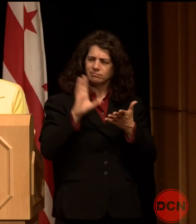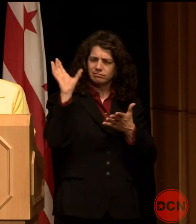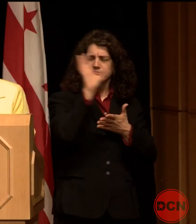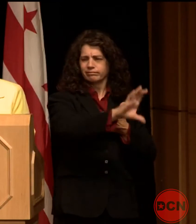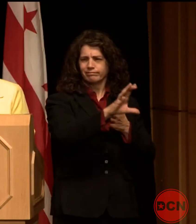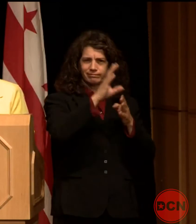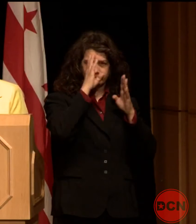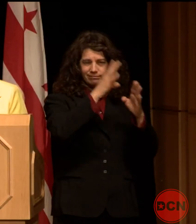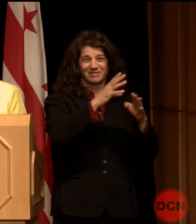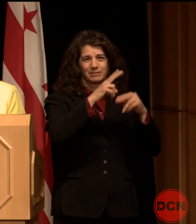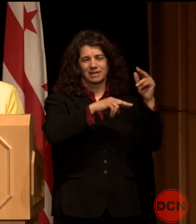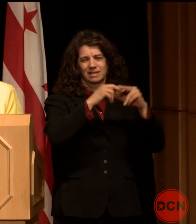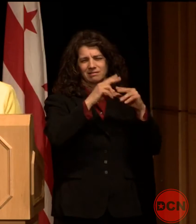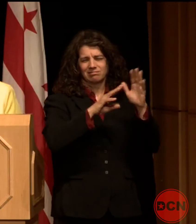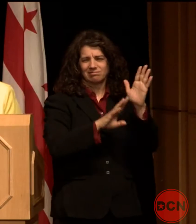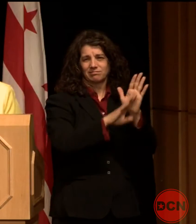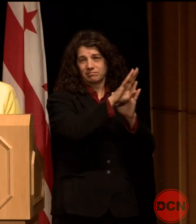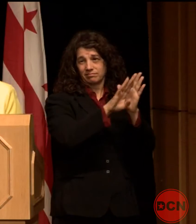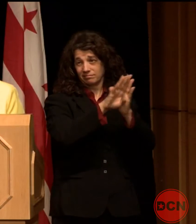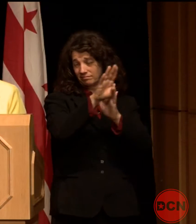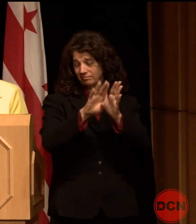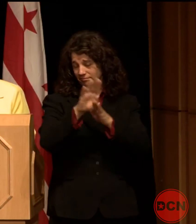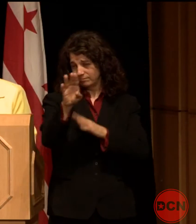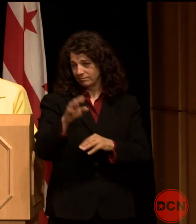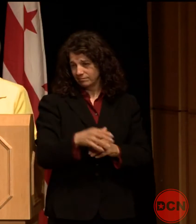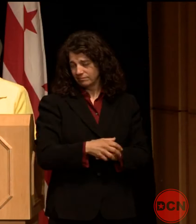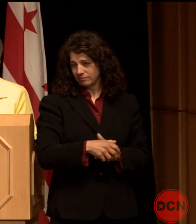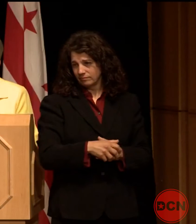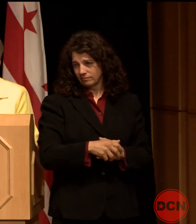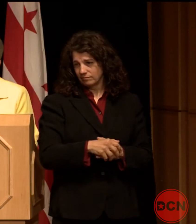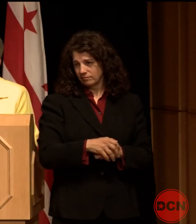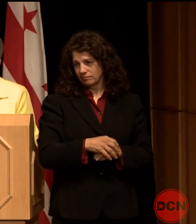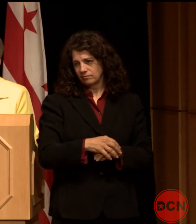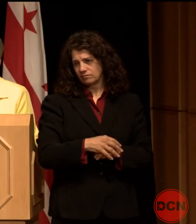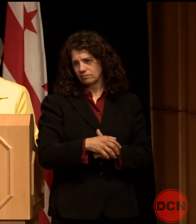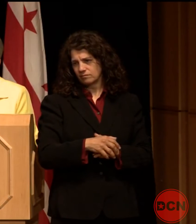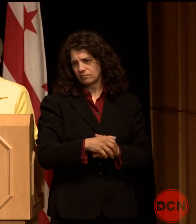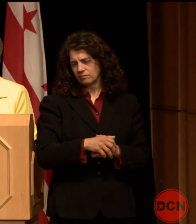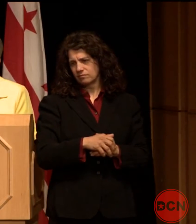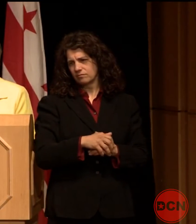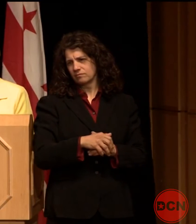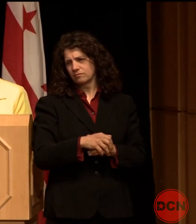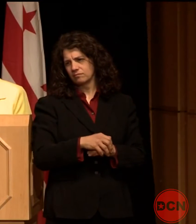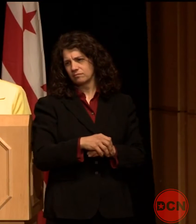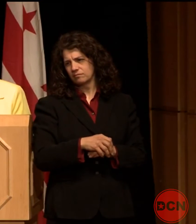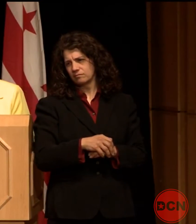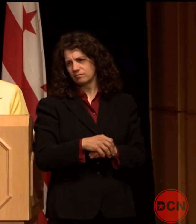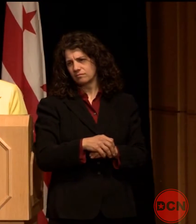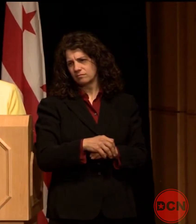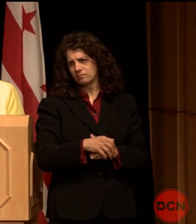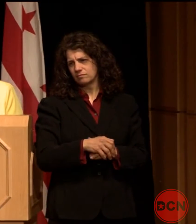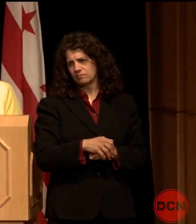AS A RESULT OF THE MAYOR'S COMMITMENT, THE DISTRICT HAS PRODUCED AND PRESERVED IN TOTAL OVER 3100 AFFORDABLE HOUSING